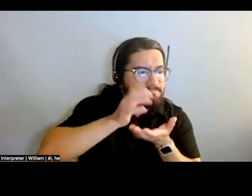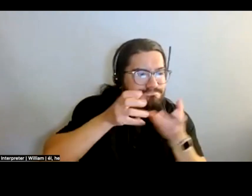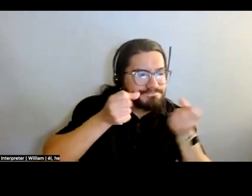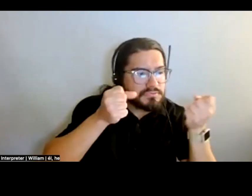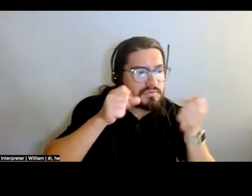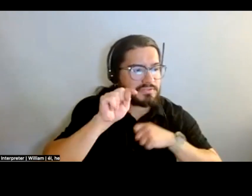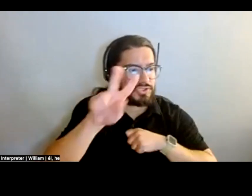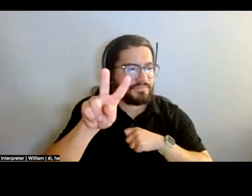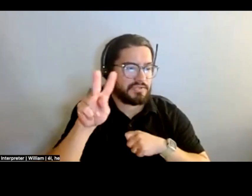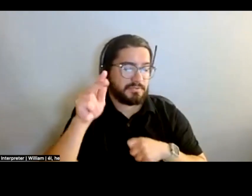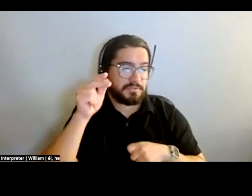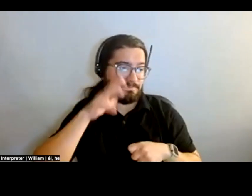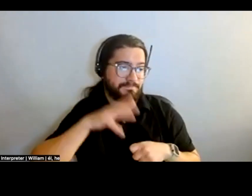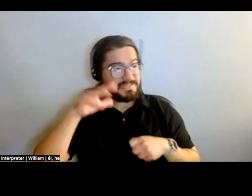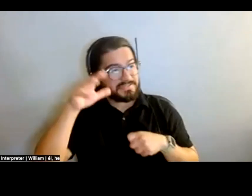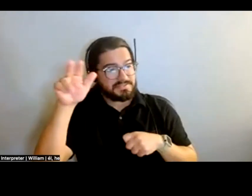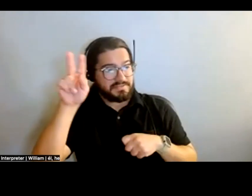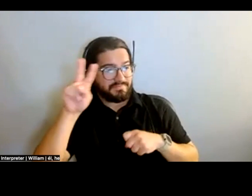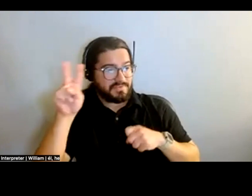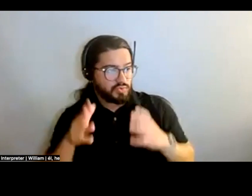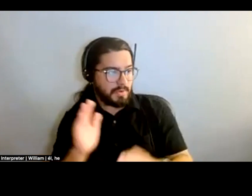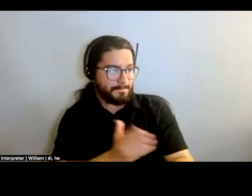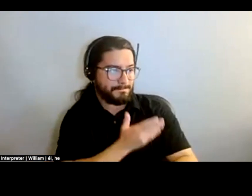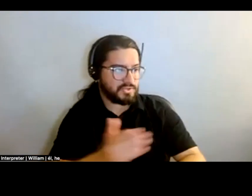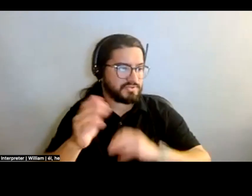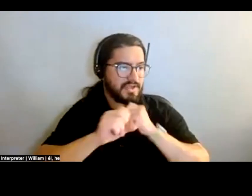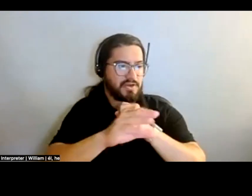Mom paid me in ice cream to keep my hands from scratching